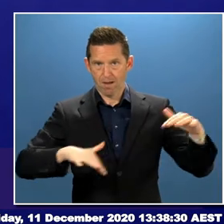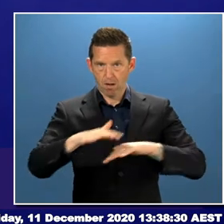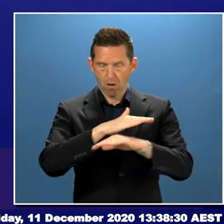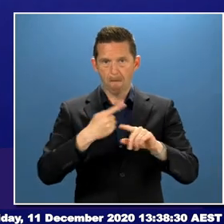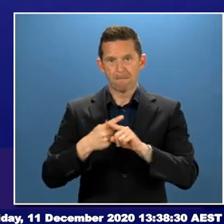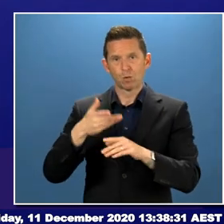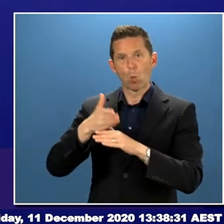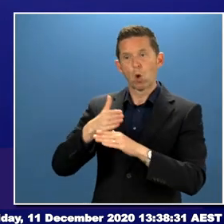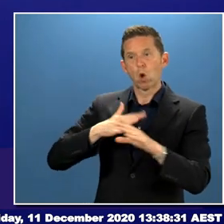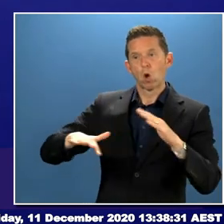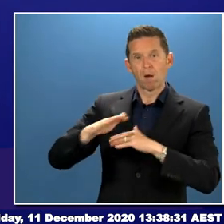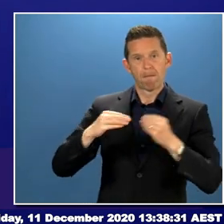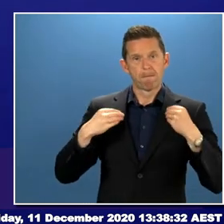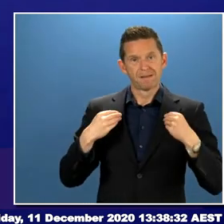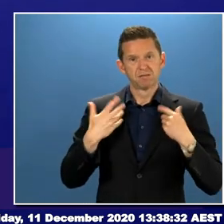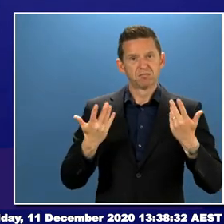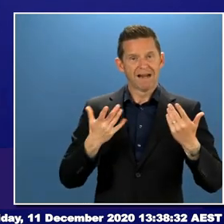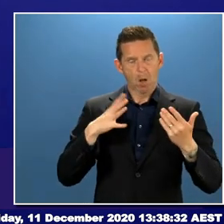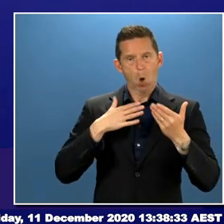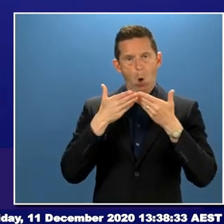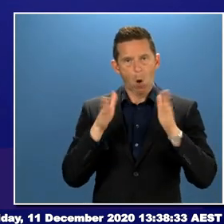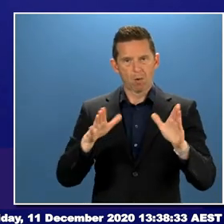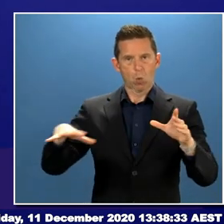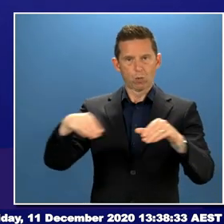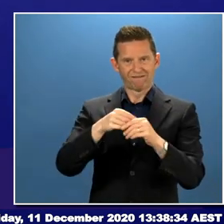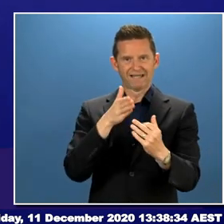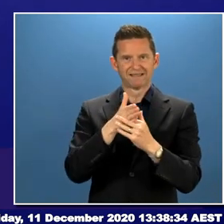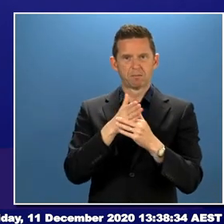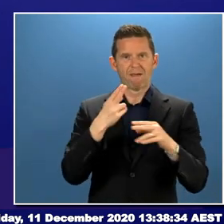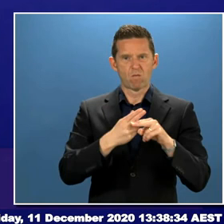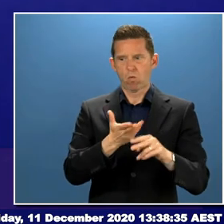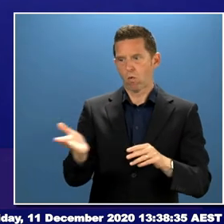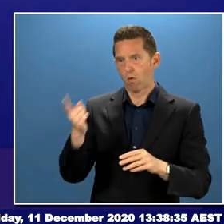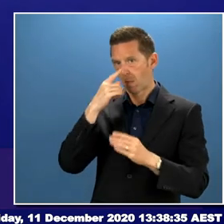open, inclusive and accessible to persons with disabilities.